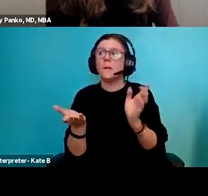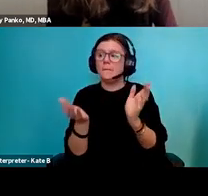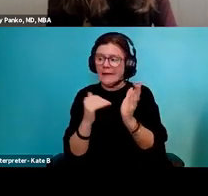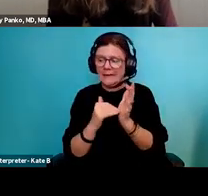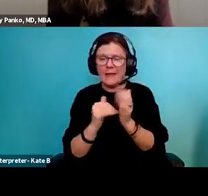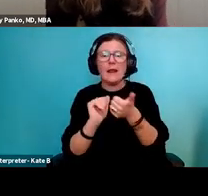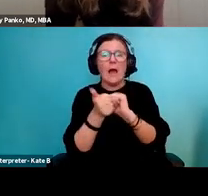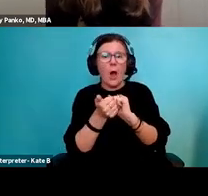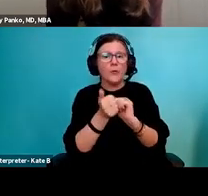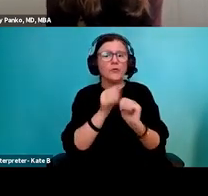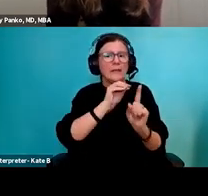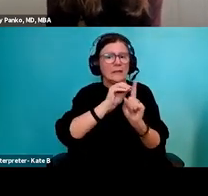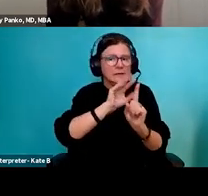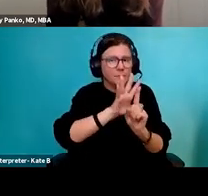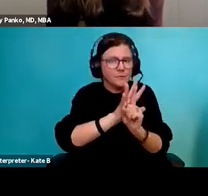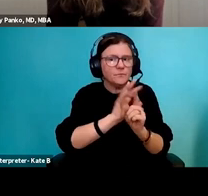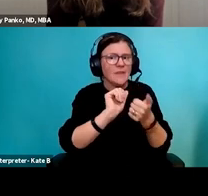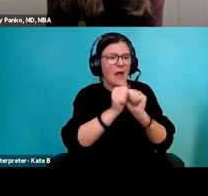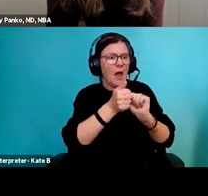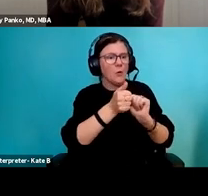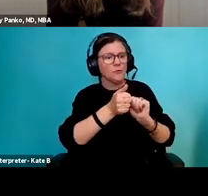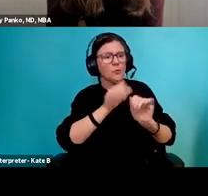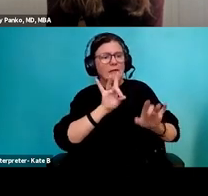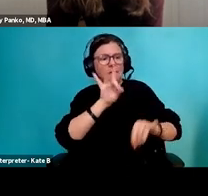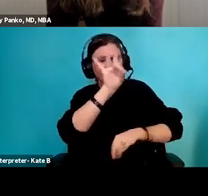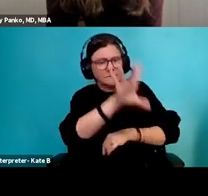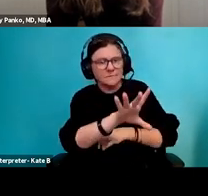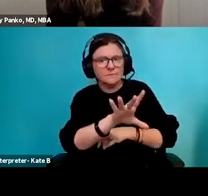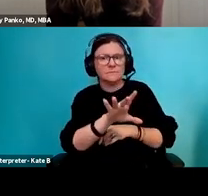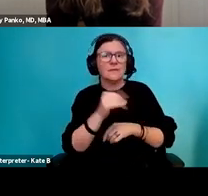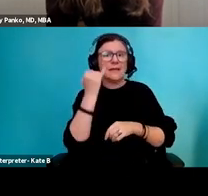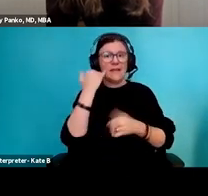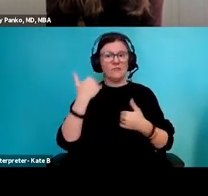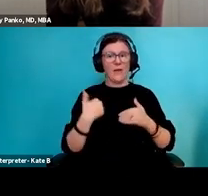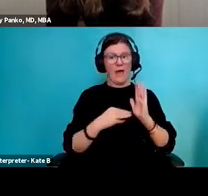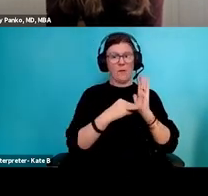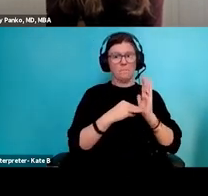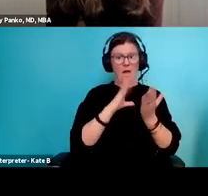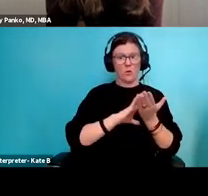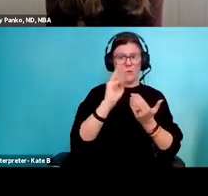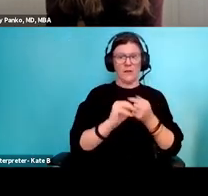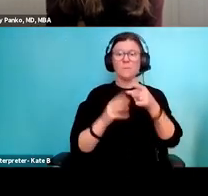introduce this, particularly when we have model curriculum, Tiffany, like you are describing.